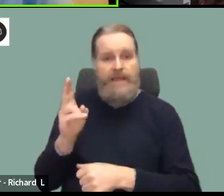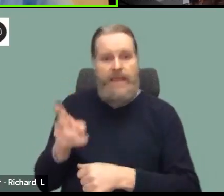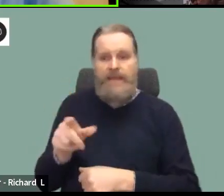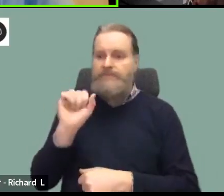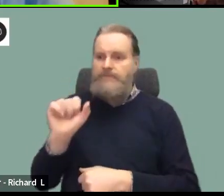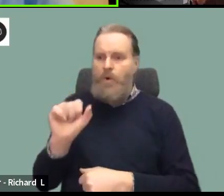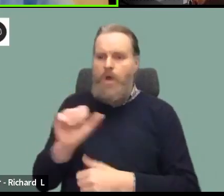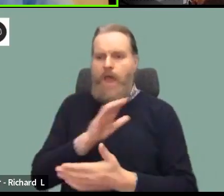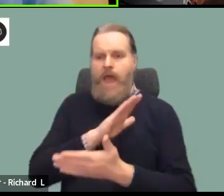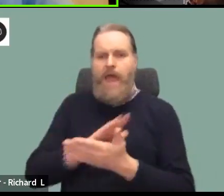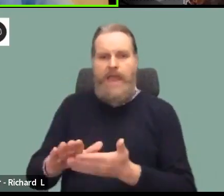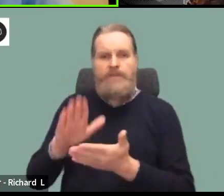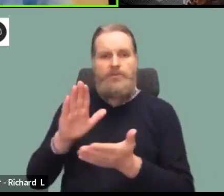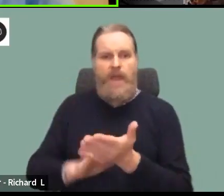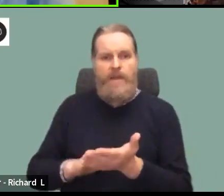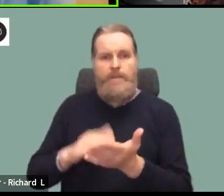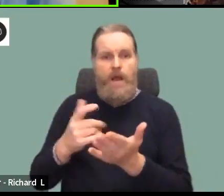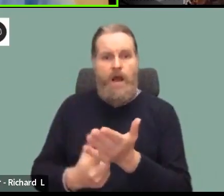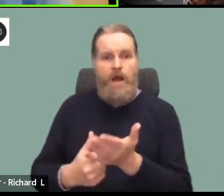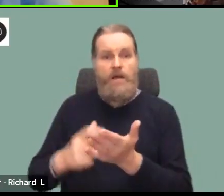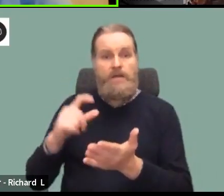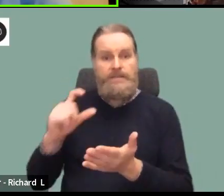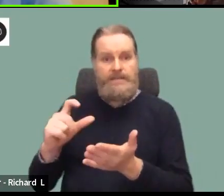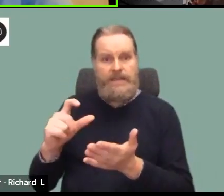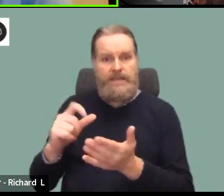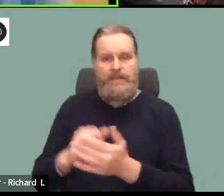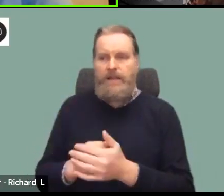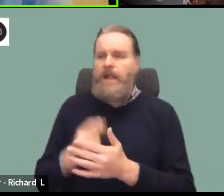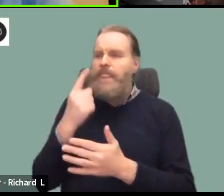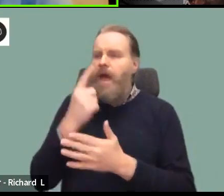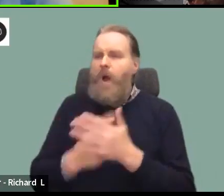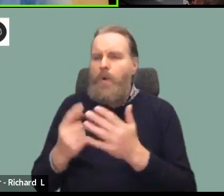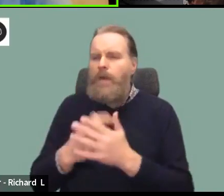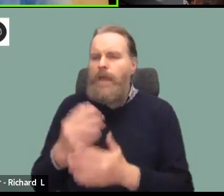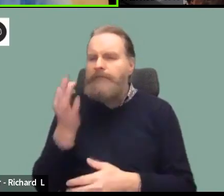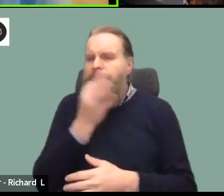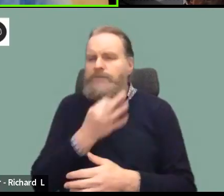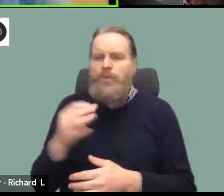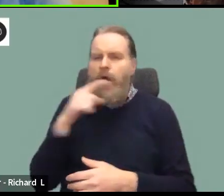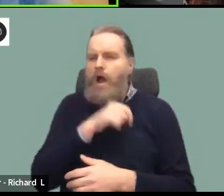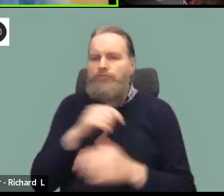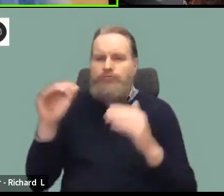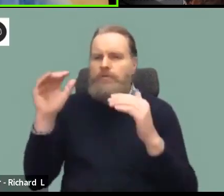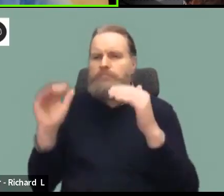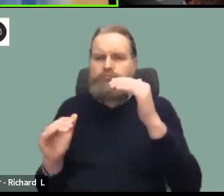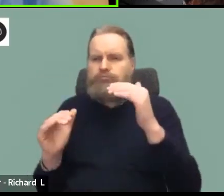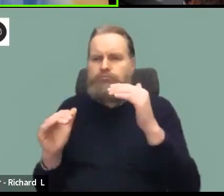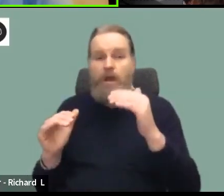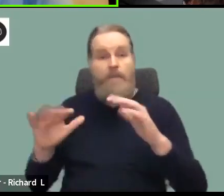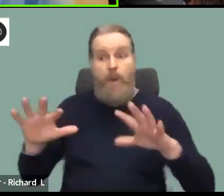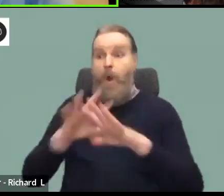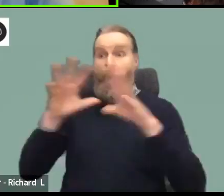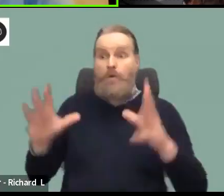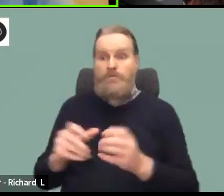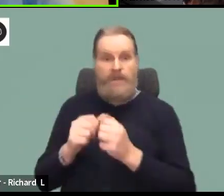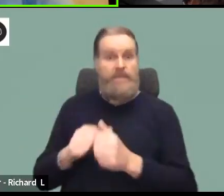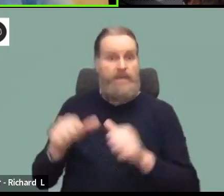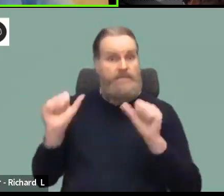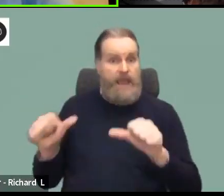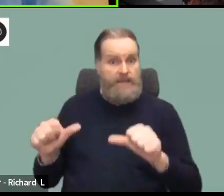our members in the HMRC group. The second biggest group in the second biggest group in the Union. , who fell some hundreds of , who fell some hundreds of old short of the threshold but delivered a massive Yes vote